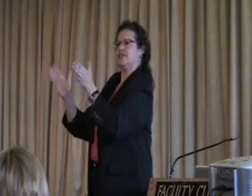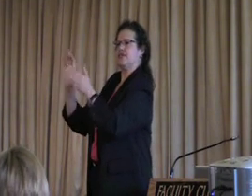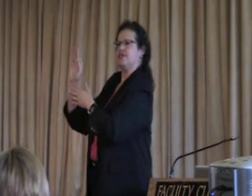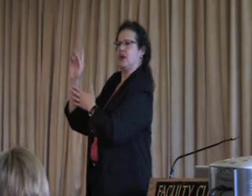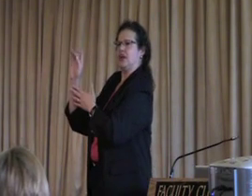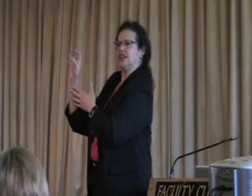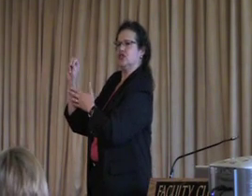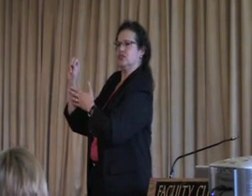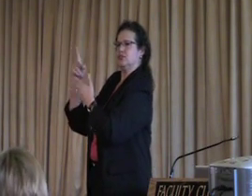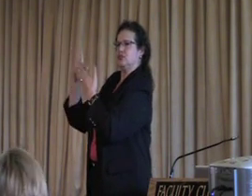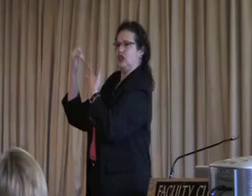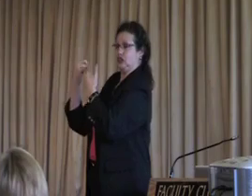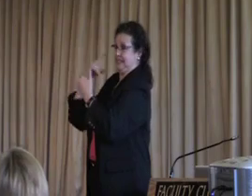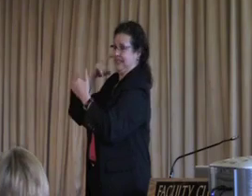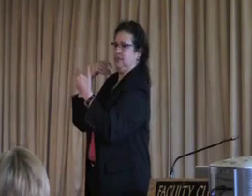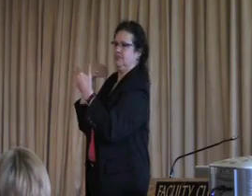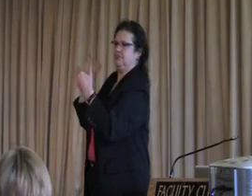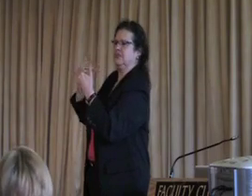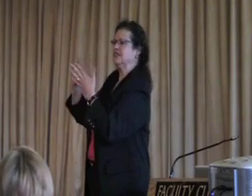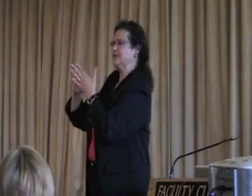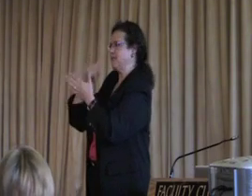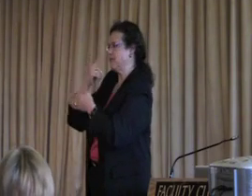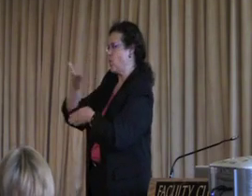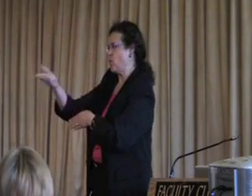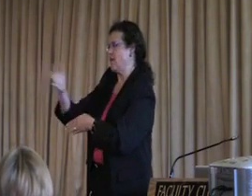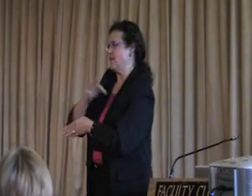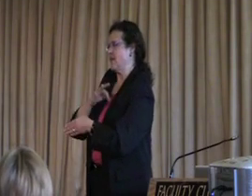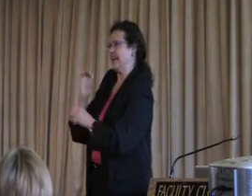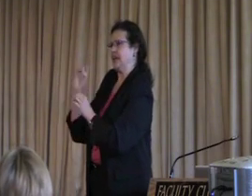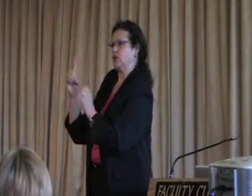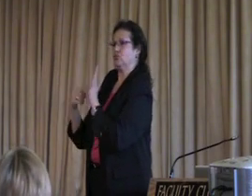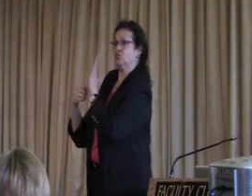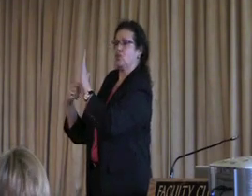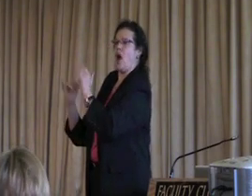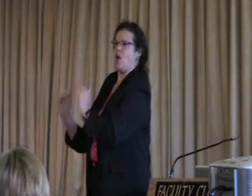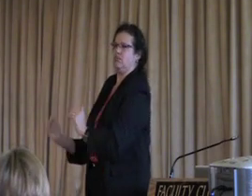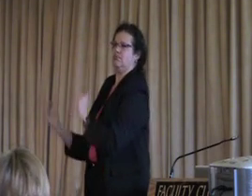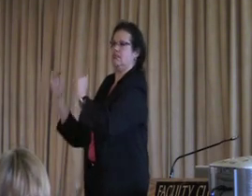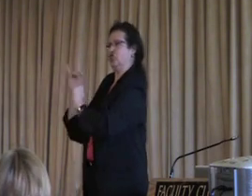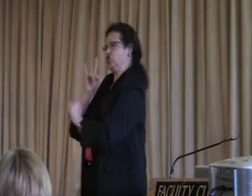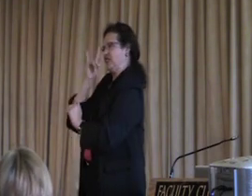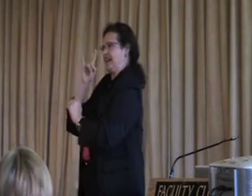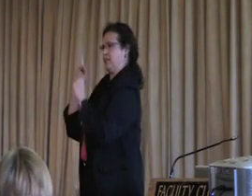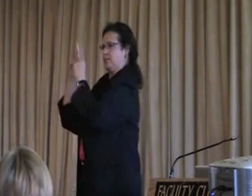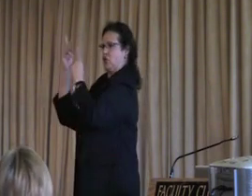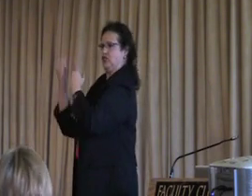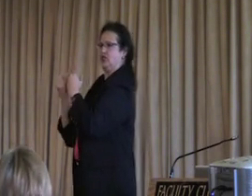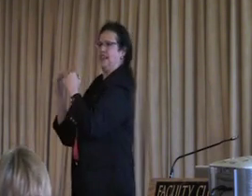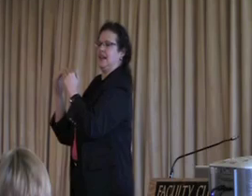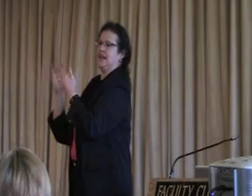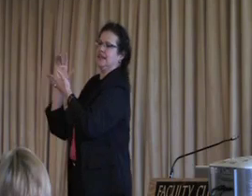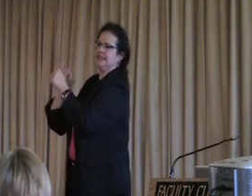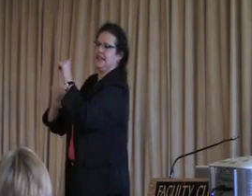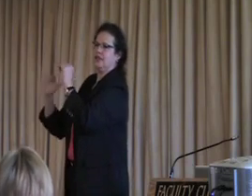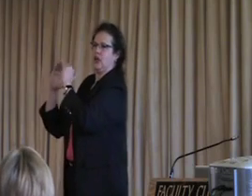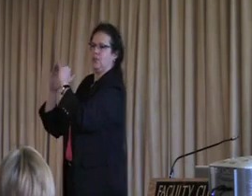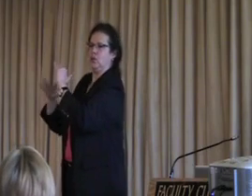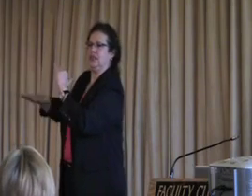those aspects of it. And so there's been a new project that has been founded, and we